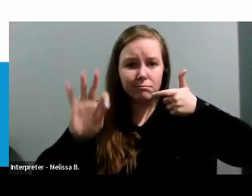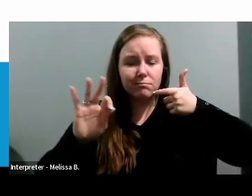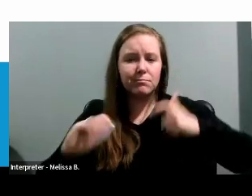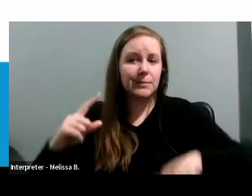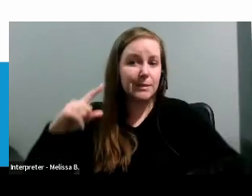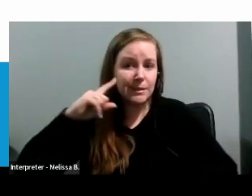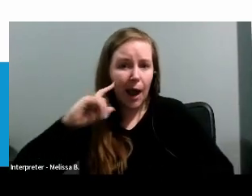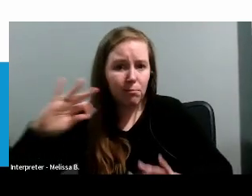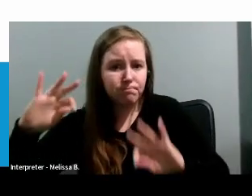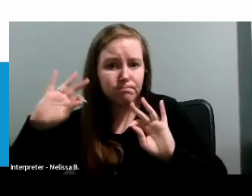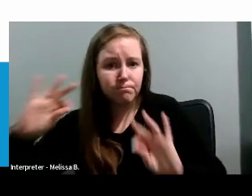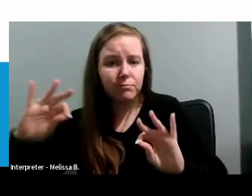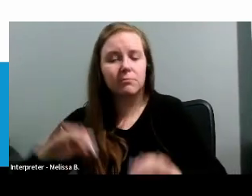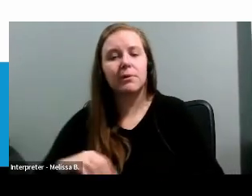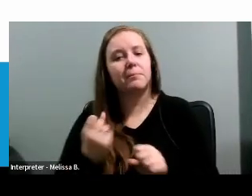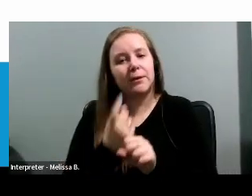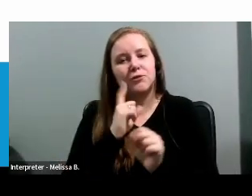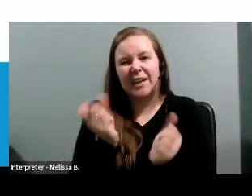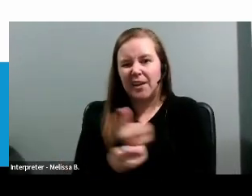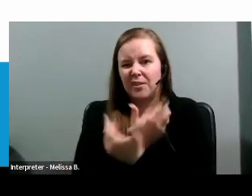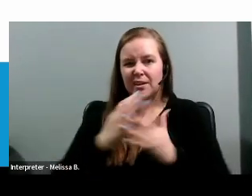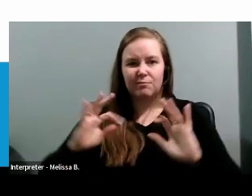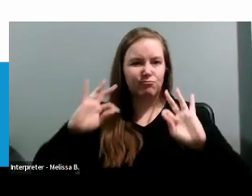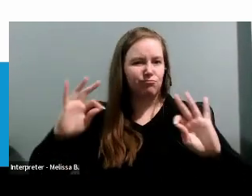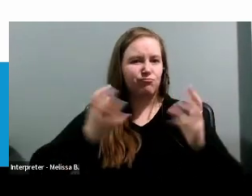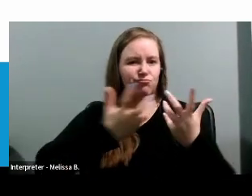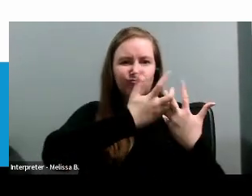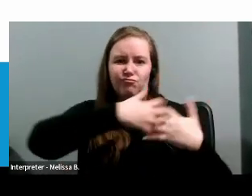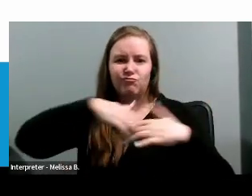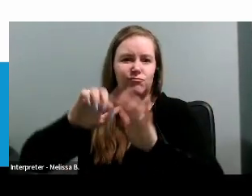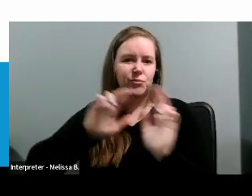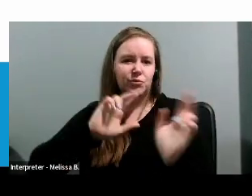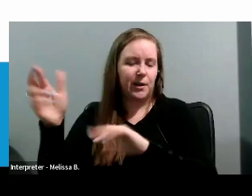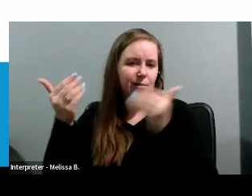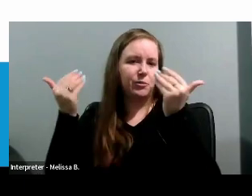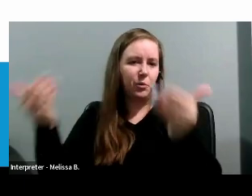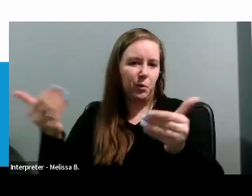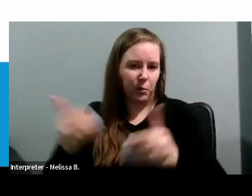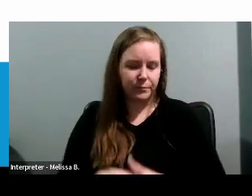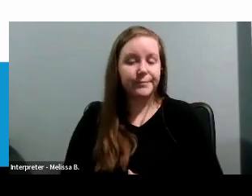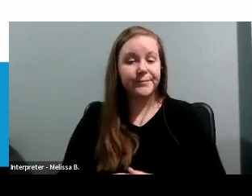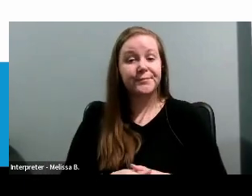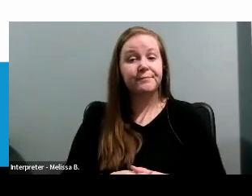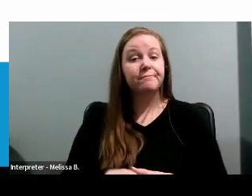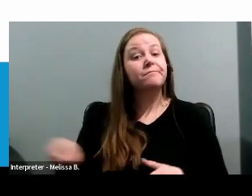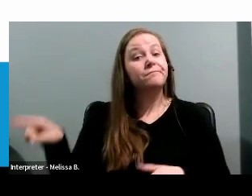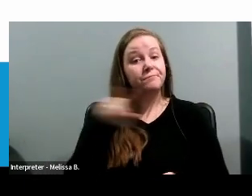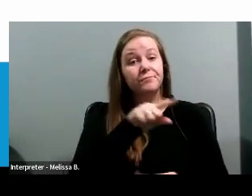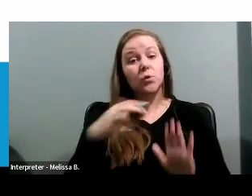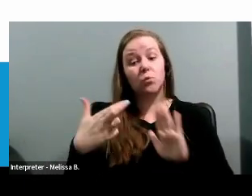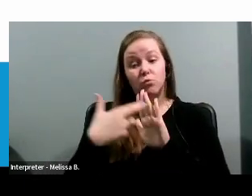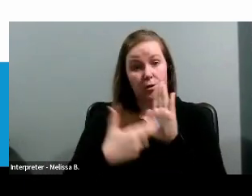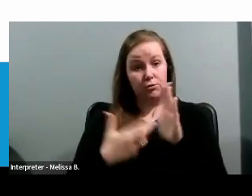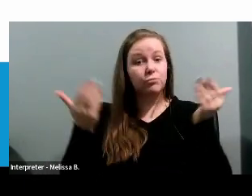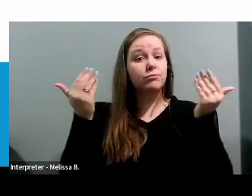Shannon Spencer (she/her): goes wrong, or nothing holds you back on a day. And they will, once you register and you indicate if you want to,